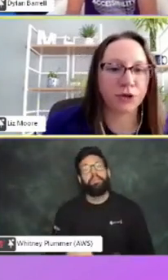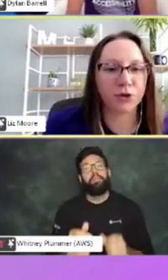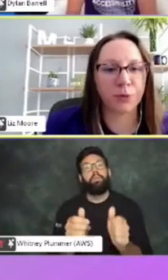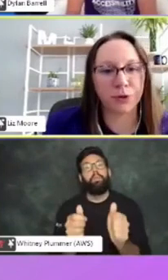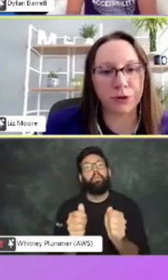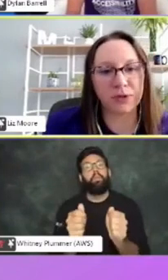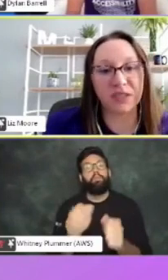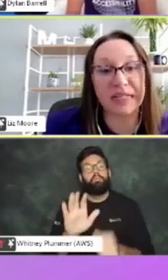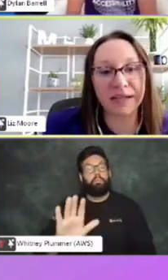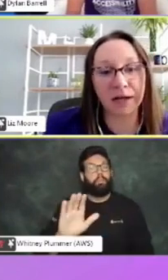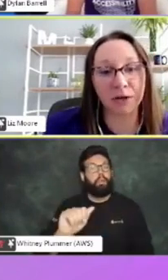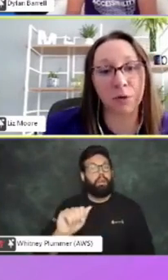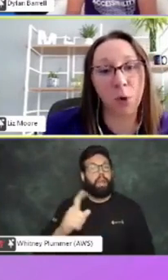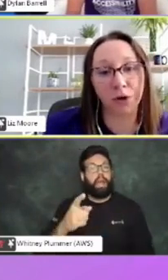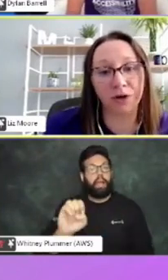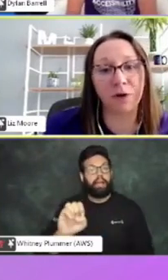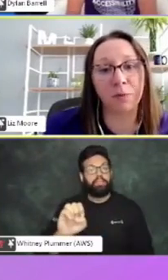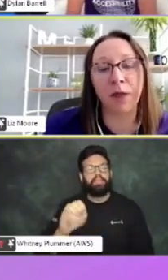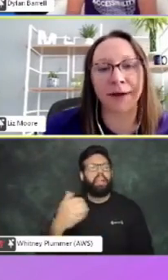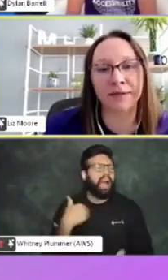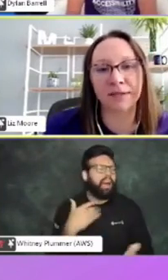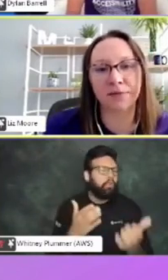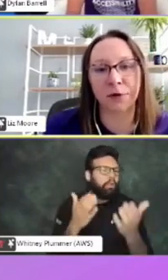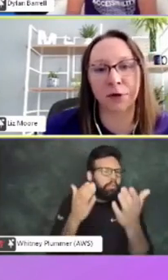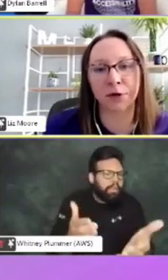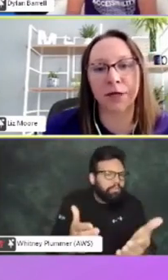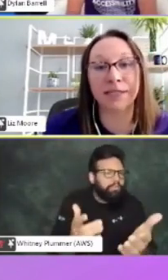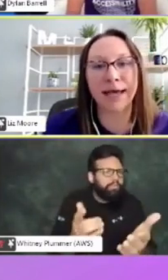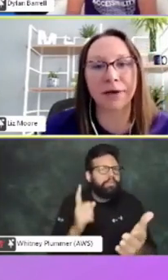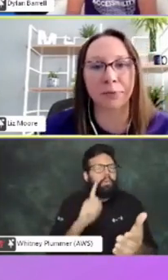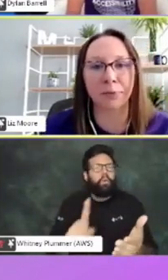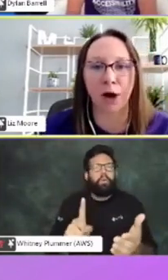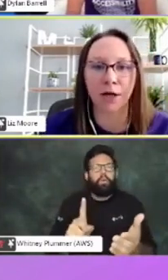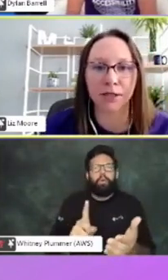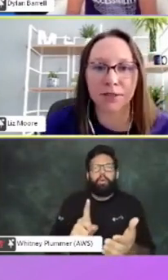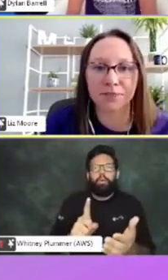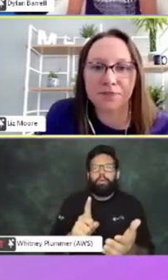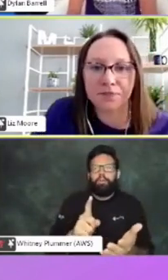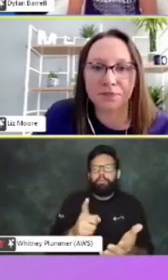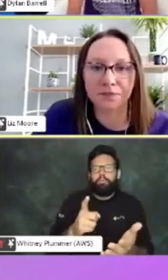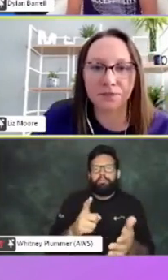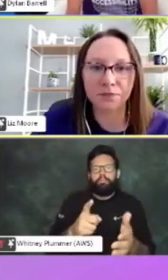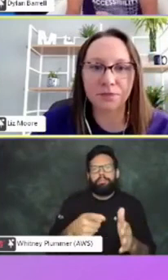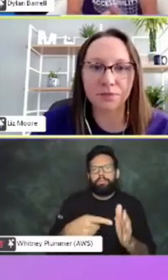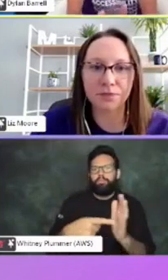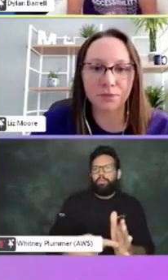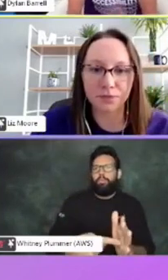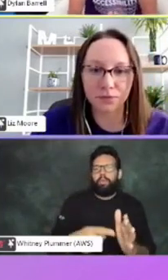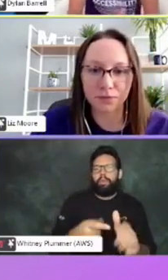to produce a detailed report of compliance for an entire product?" Yeah.